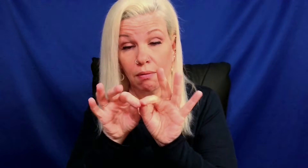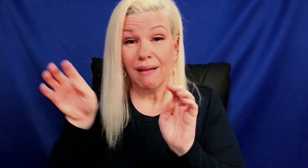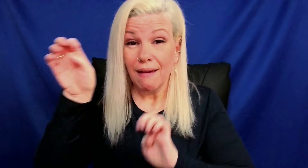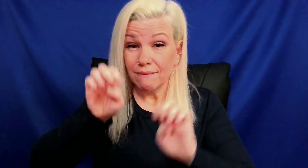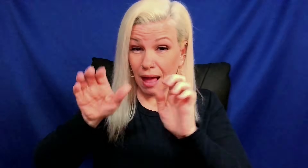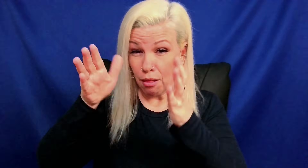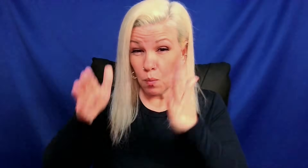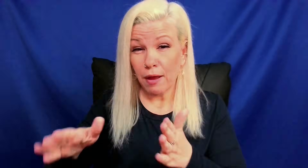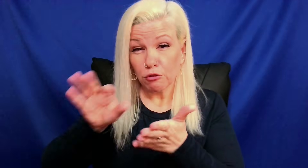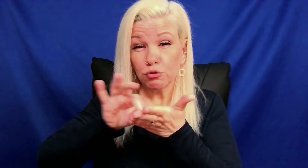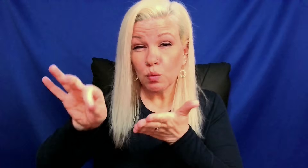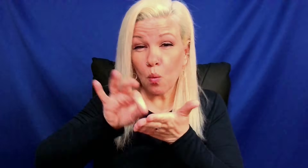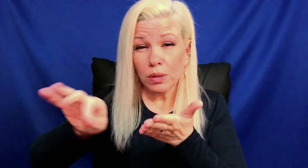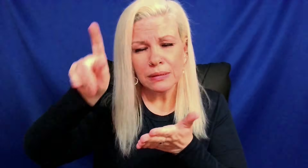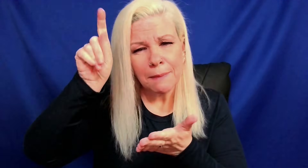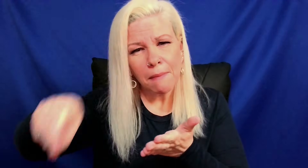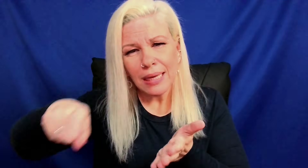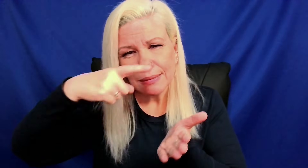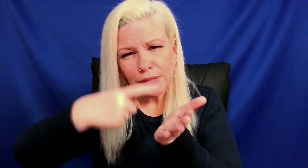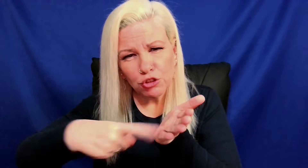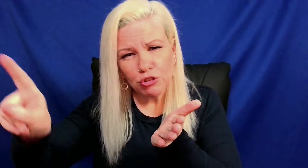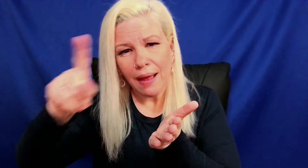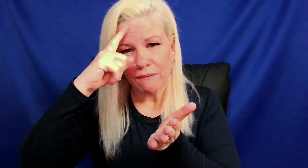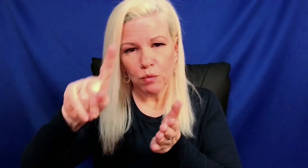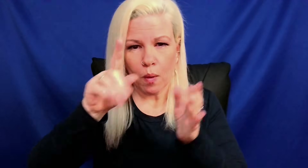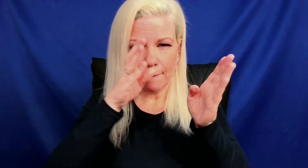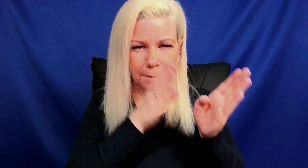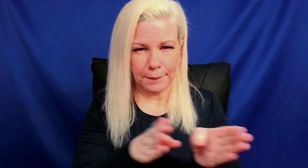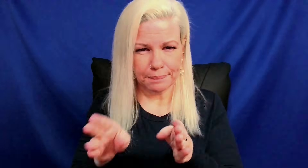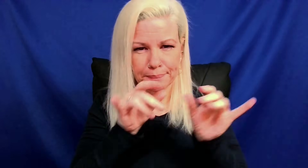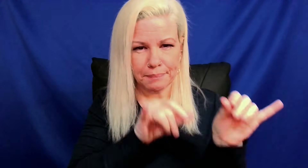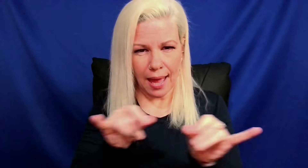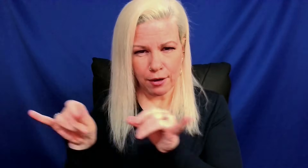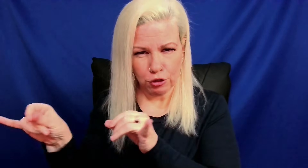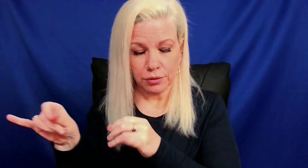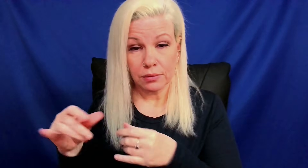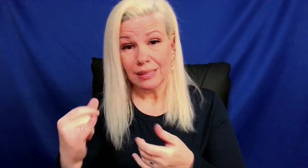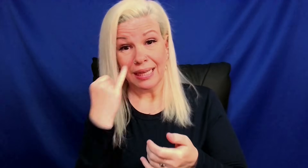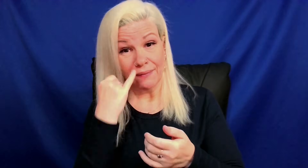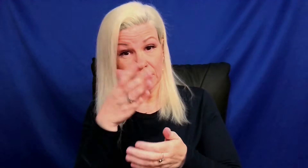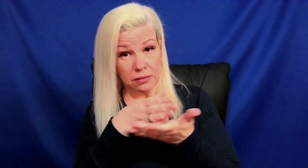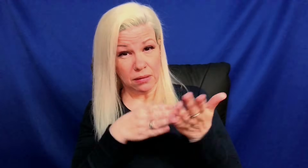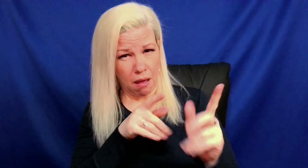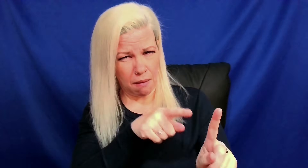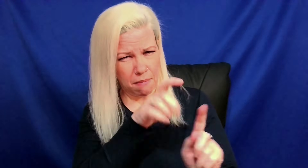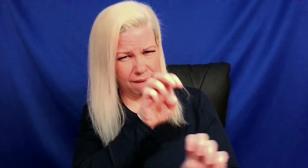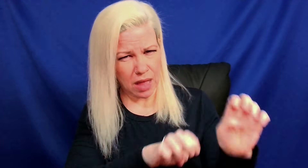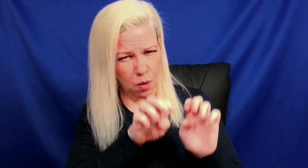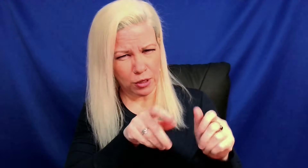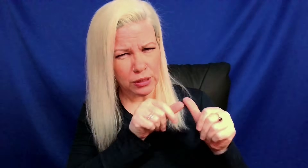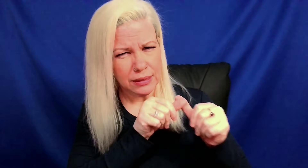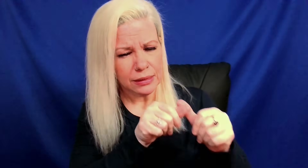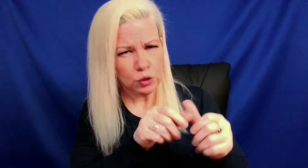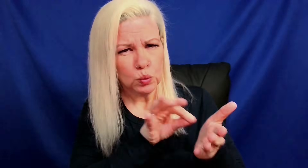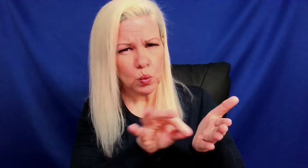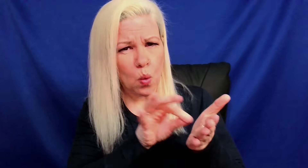Evaluator scores must be checked for patterns. If certain evaluators consistently score